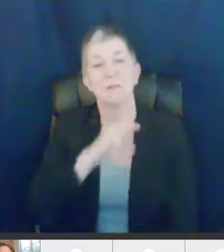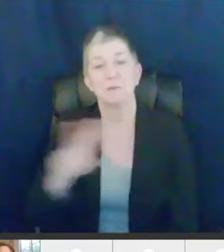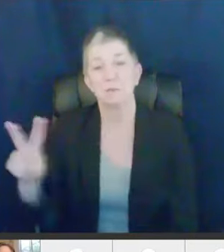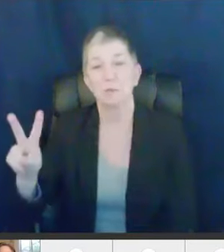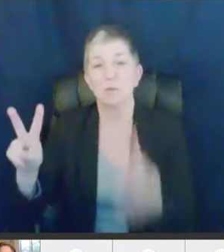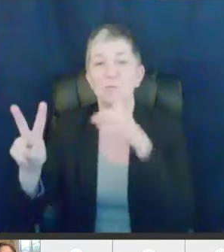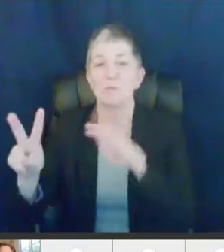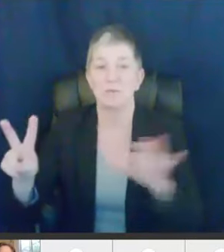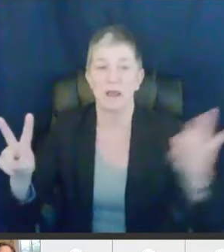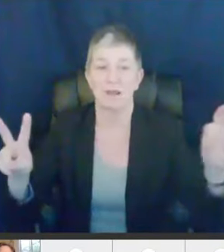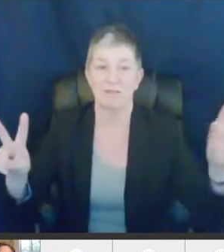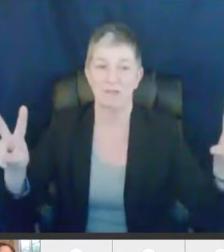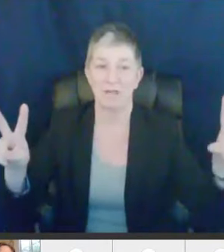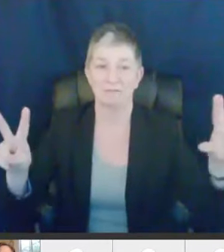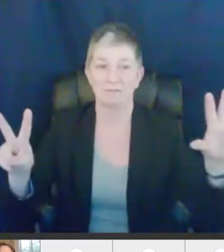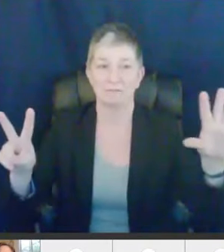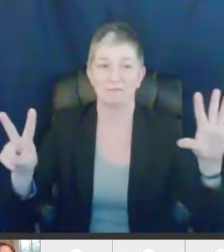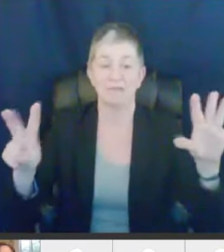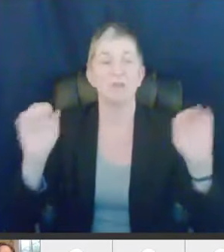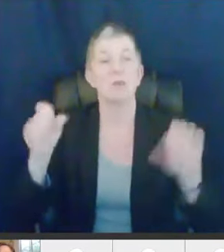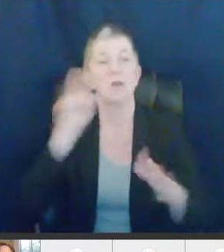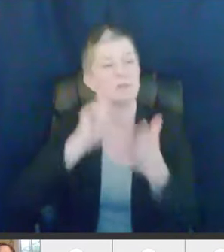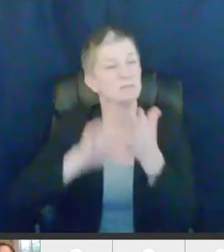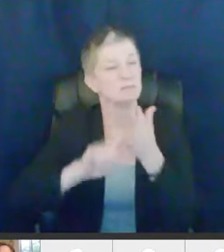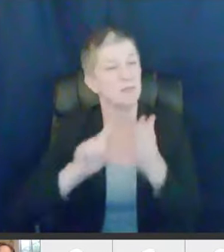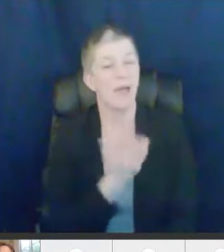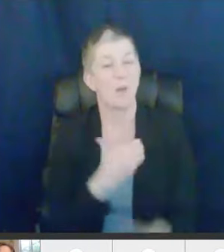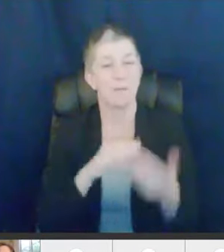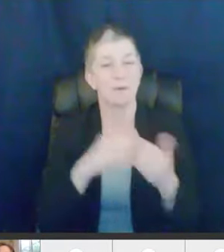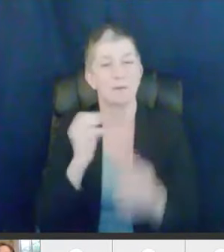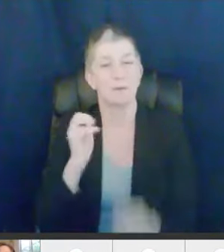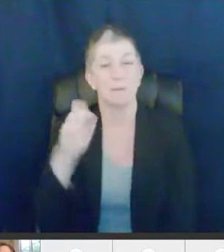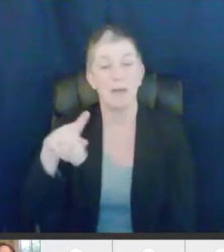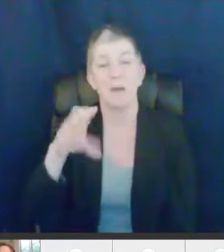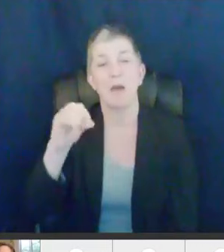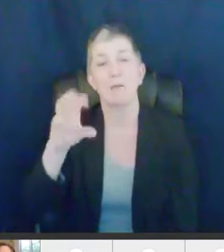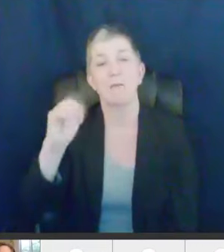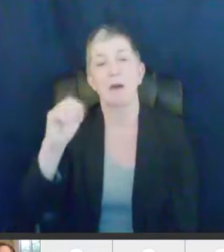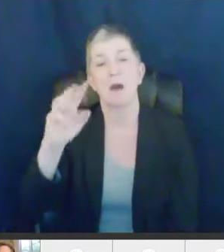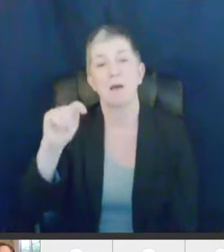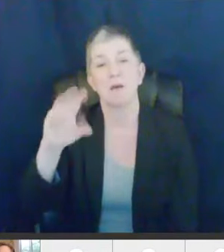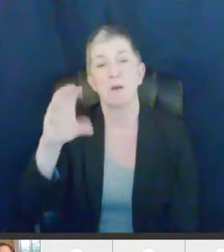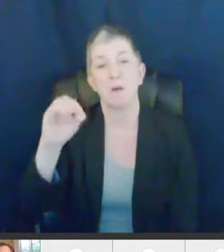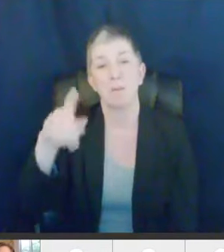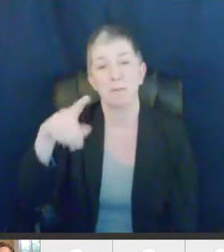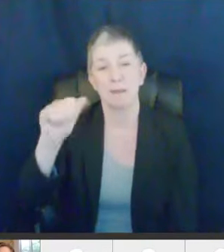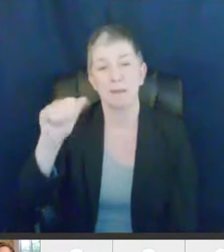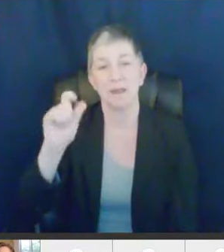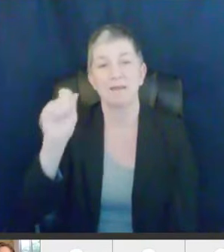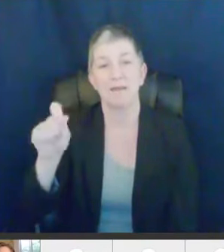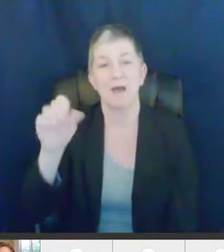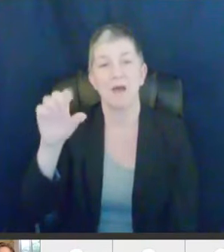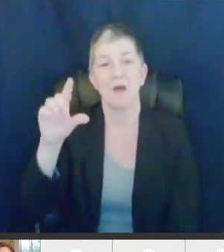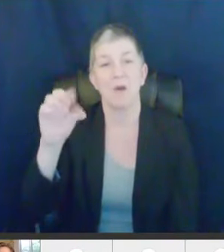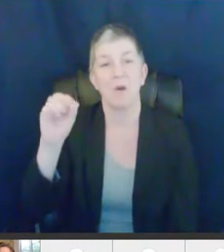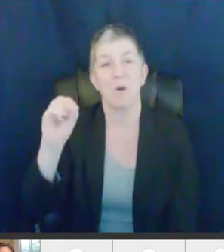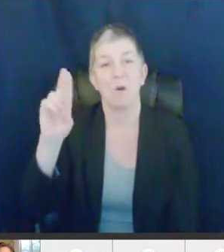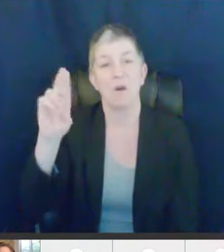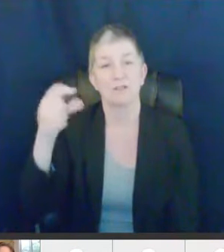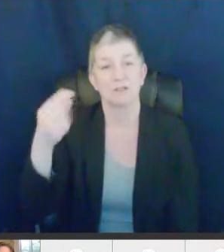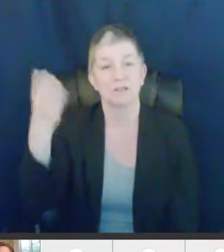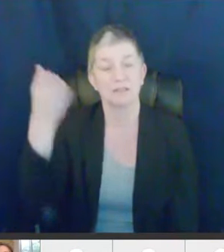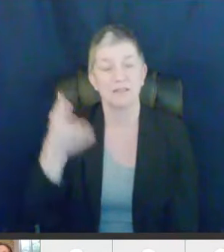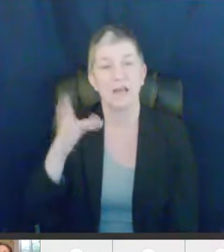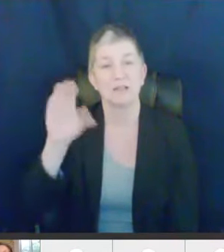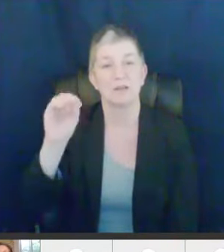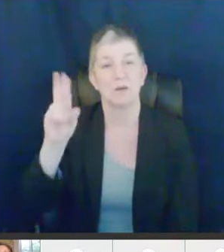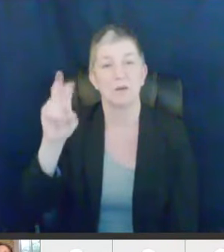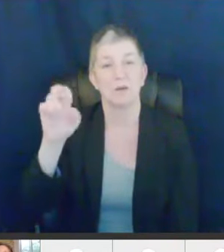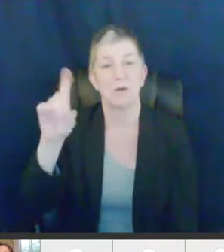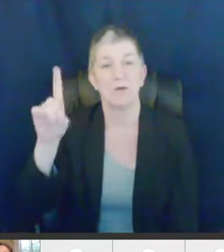our municipal map at montcopa.org/covid-19 for updated